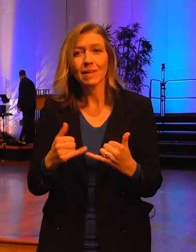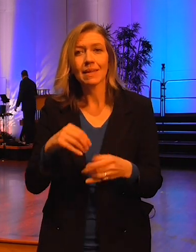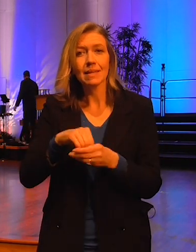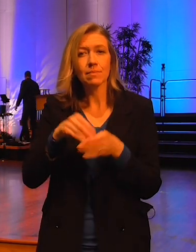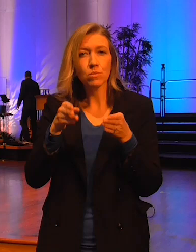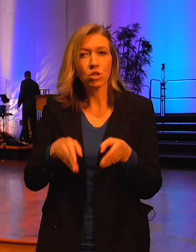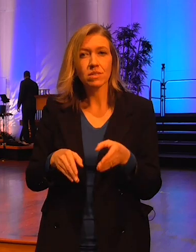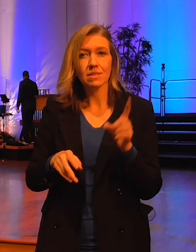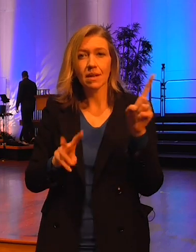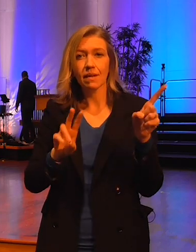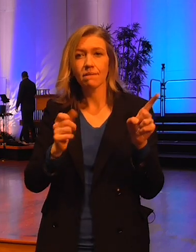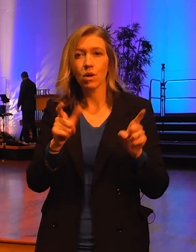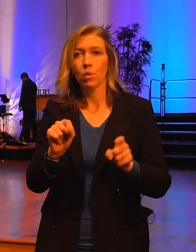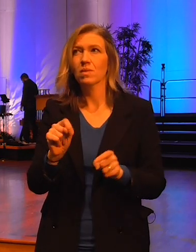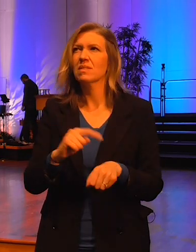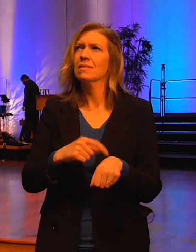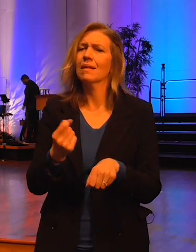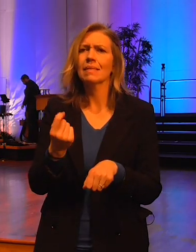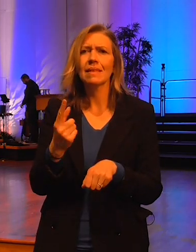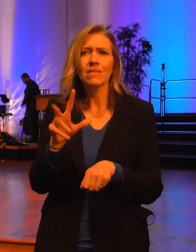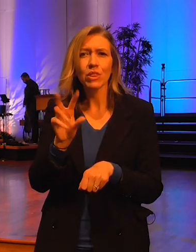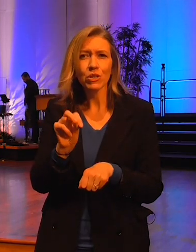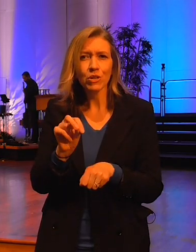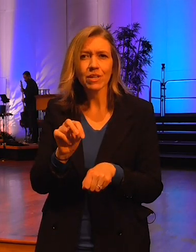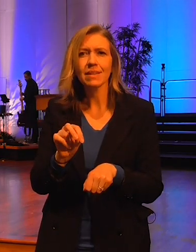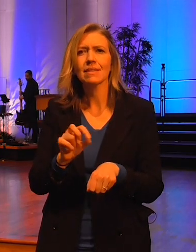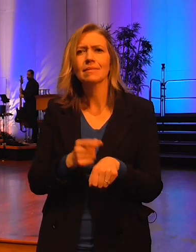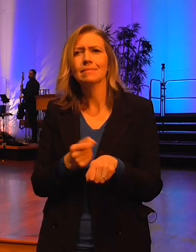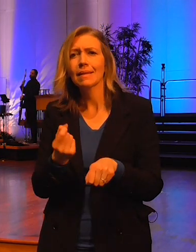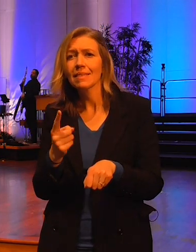us we'll see when we can get over there uh Dr Michelle myself and Reverend Jackie are just